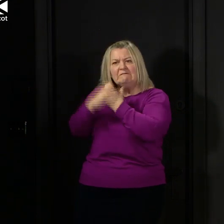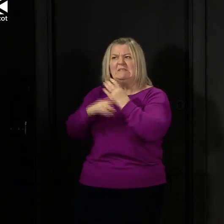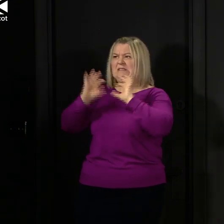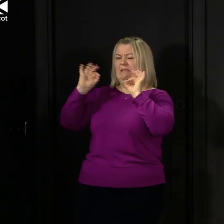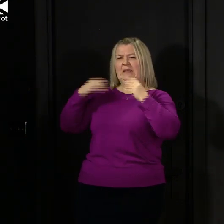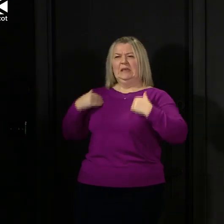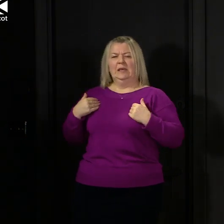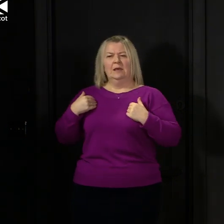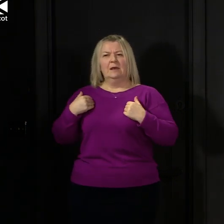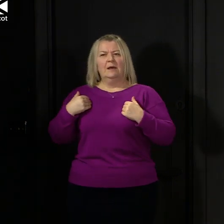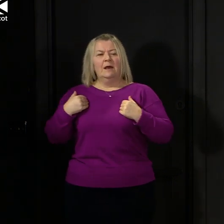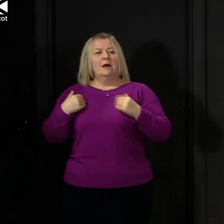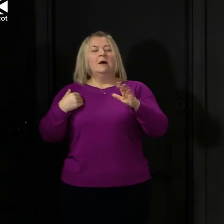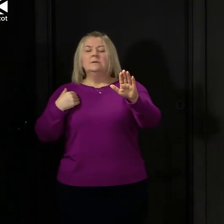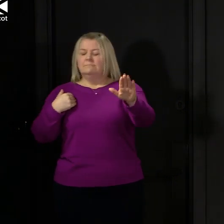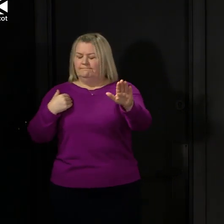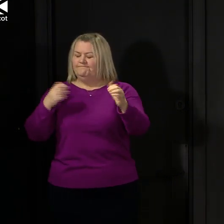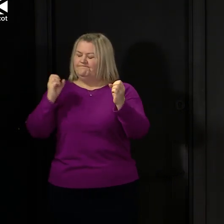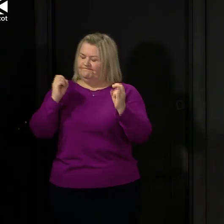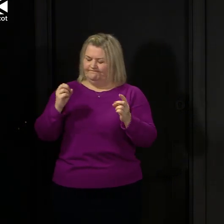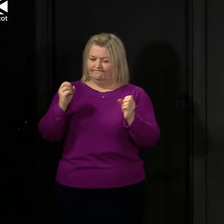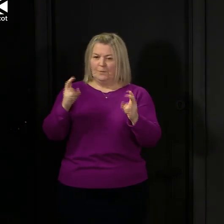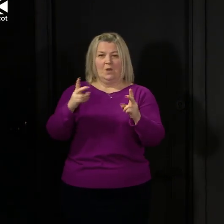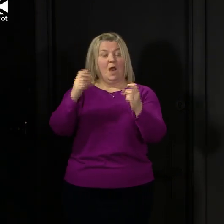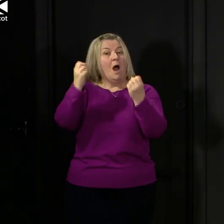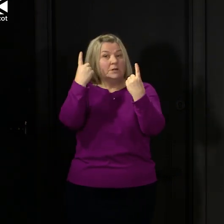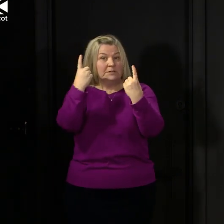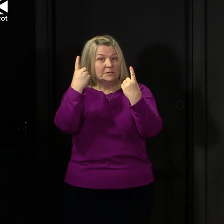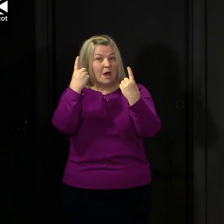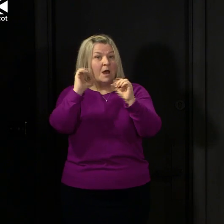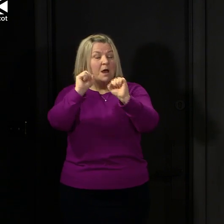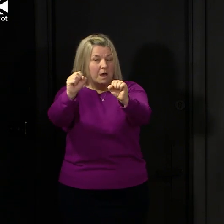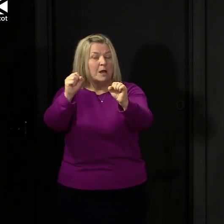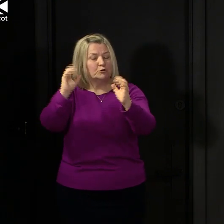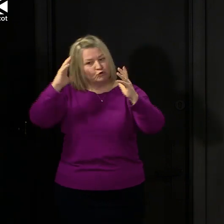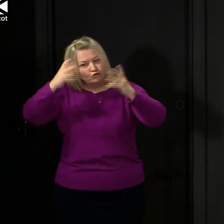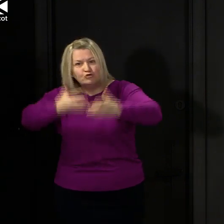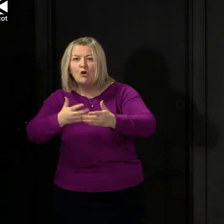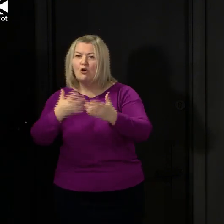Can I just say, I absolutely understand the concern of people working in the care home